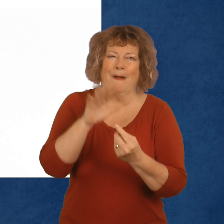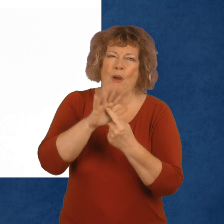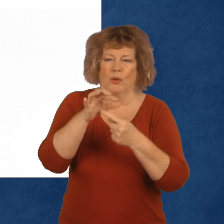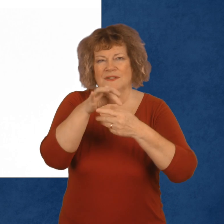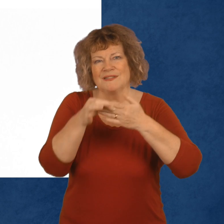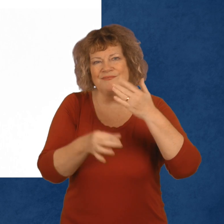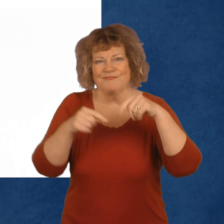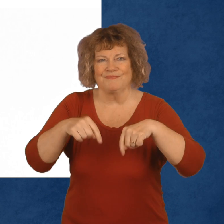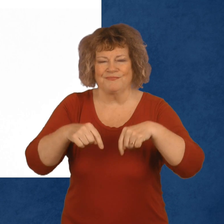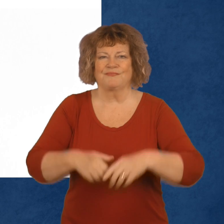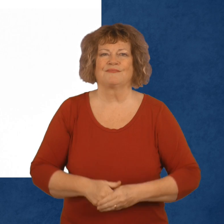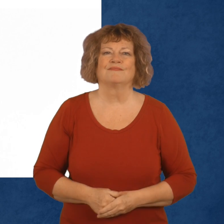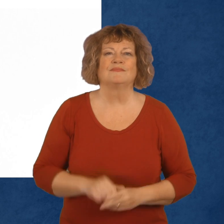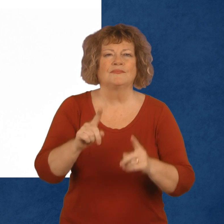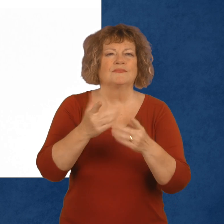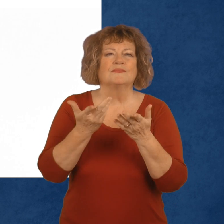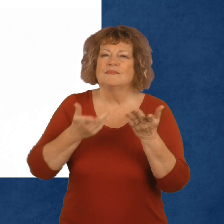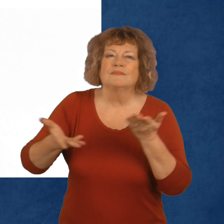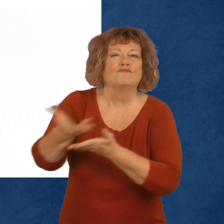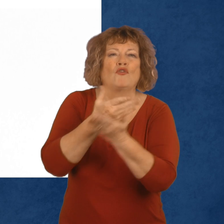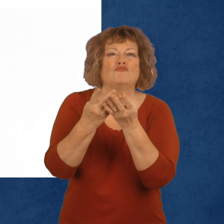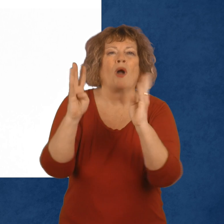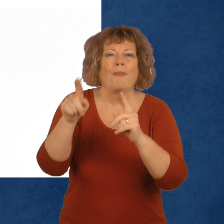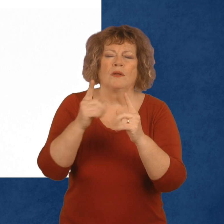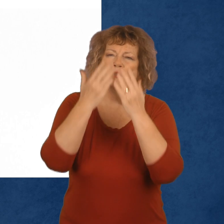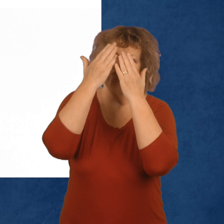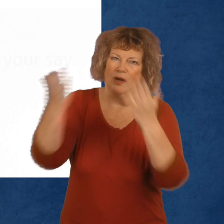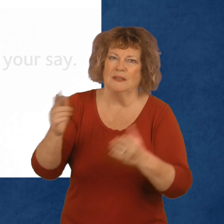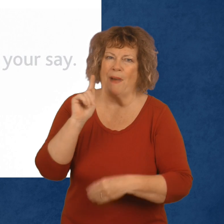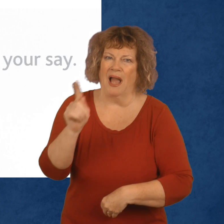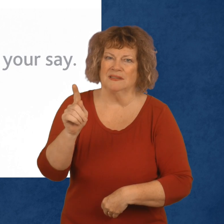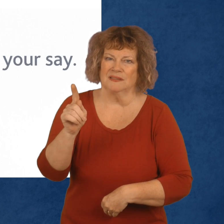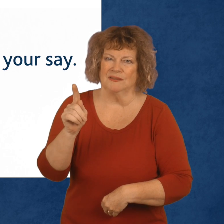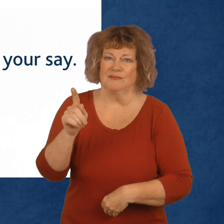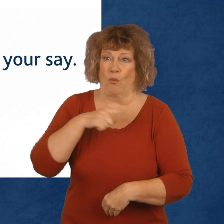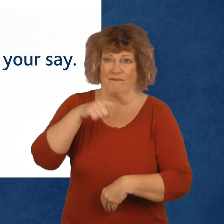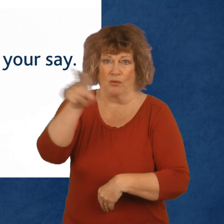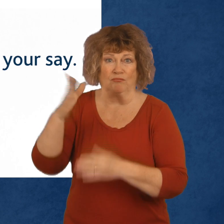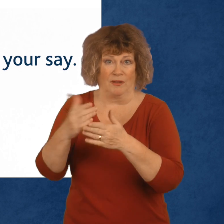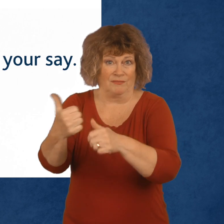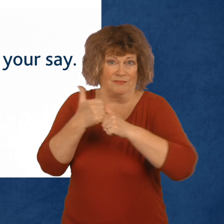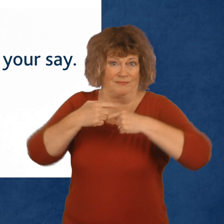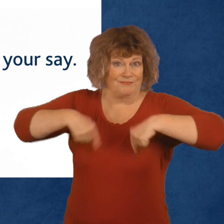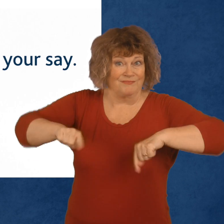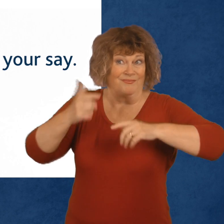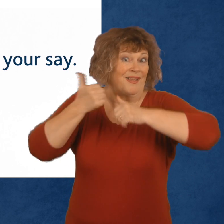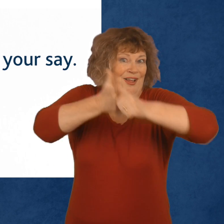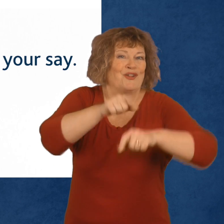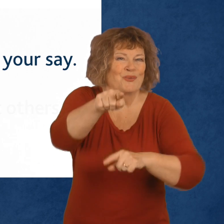Show respect for the tribunal, it’s there to help you. Use the opportunity to have your say.